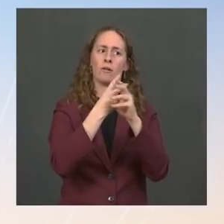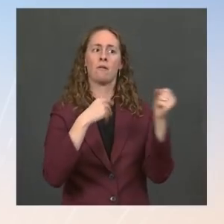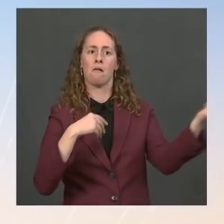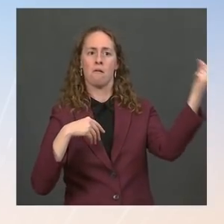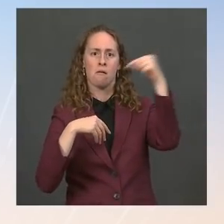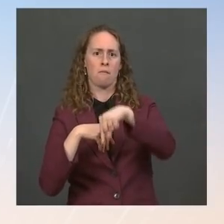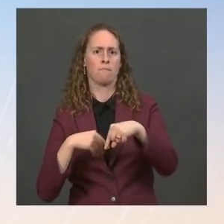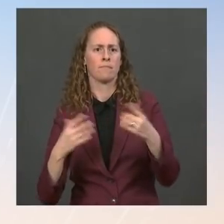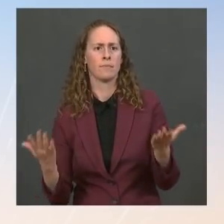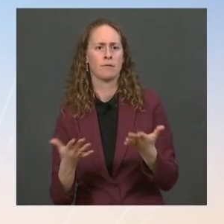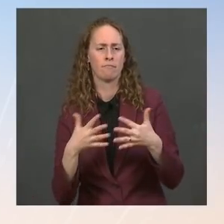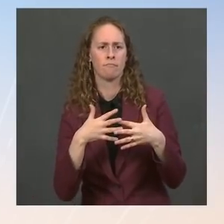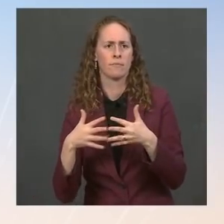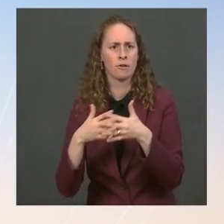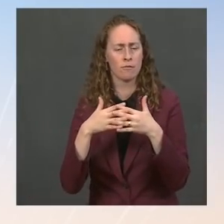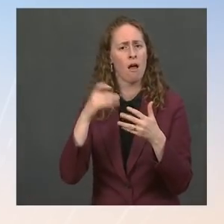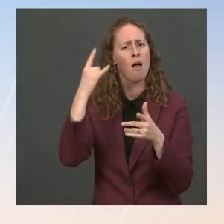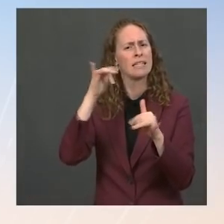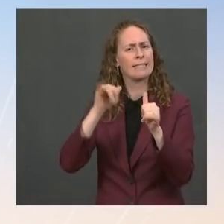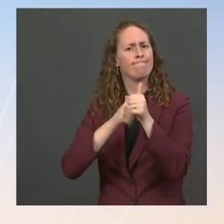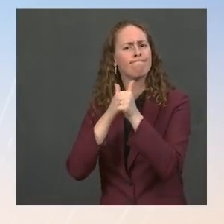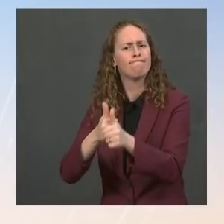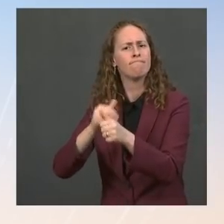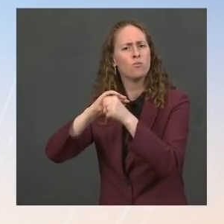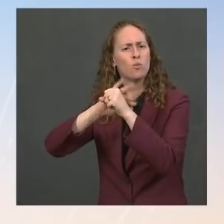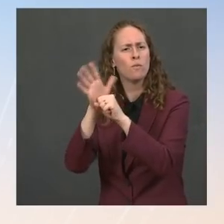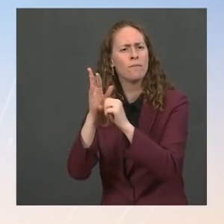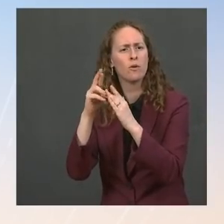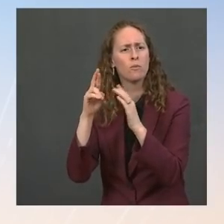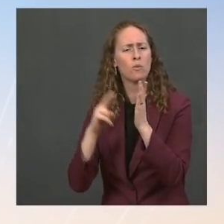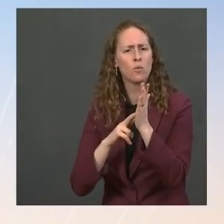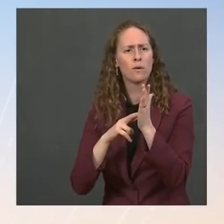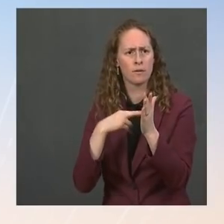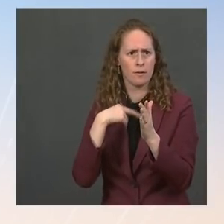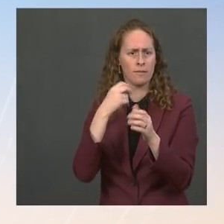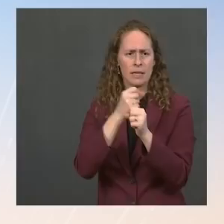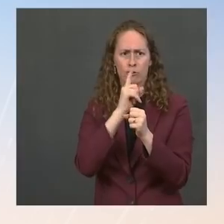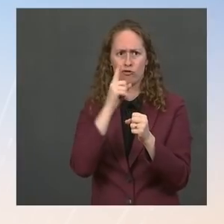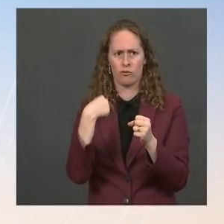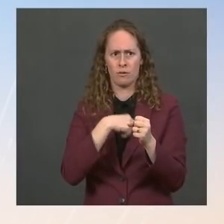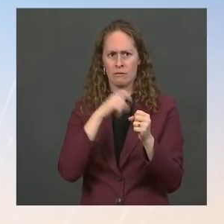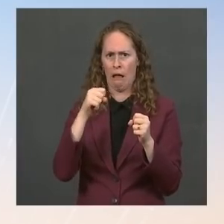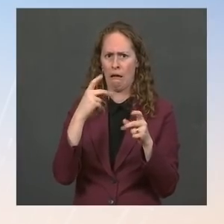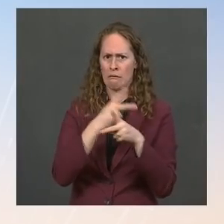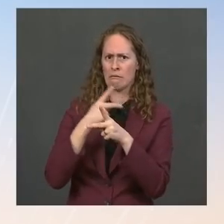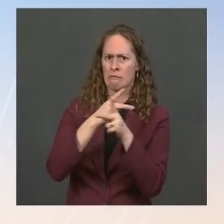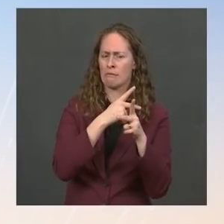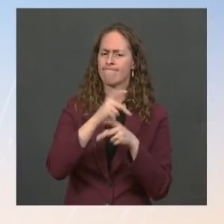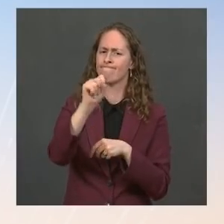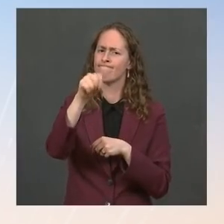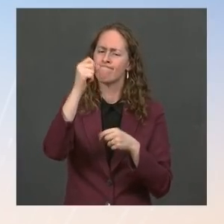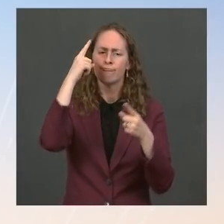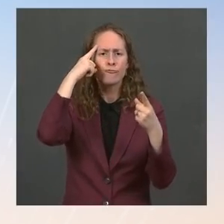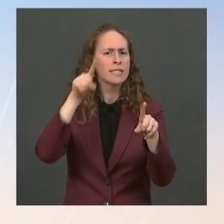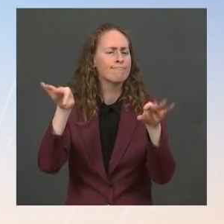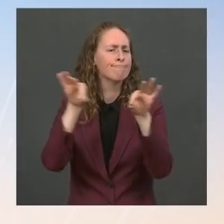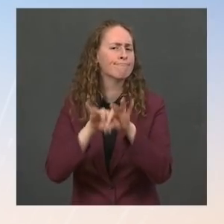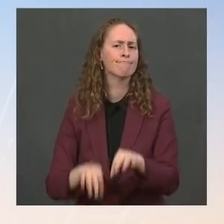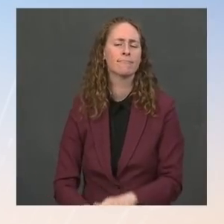But that's an important question. We wanted to make sure we addressed a lot of those internally as well. Go ahead. The Press: Also on the international travel announcement, it did not include